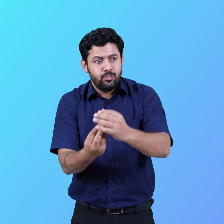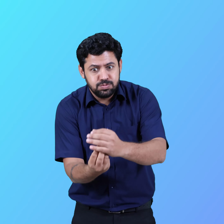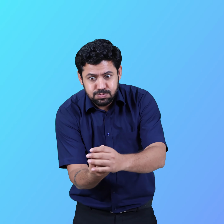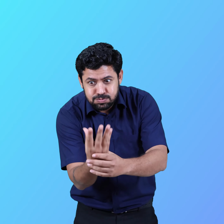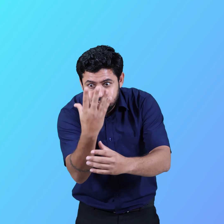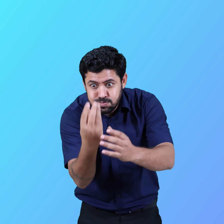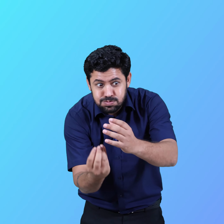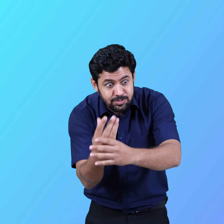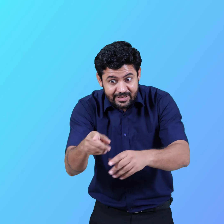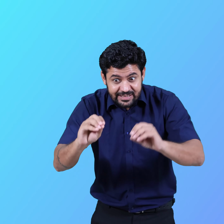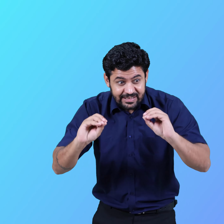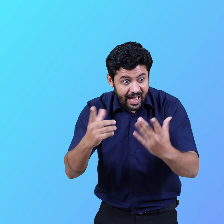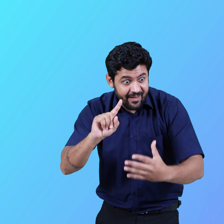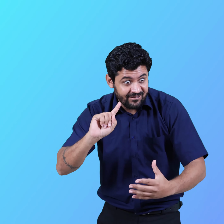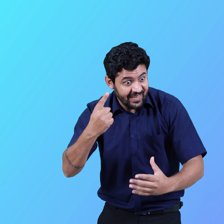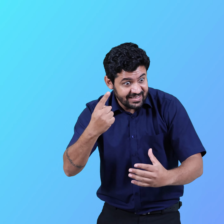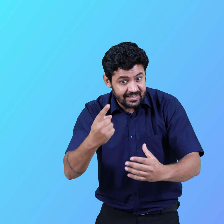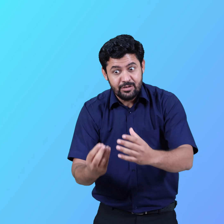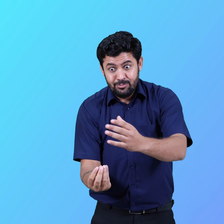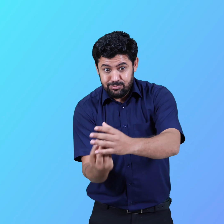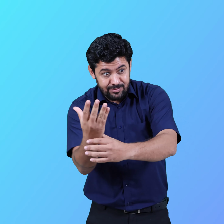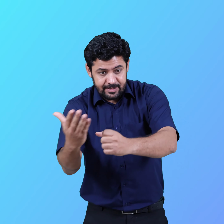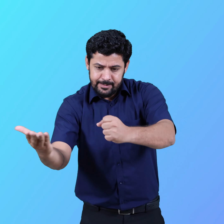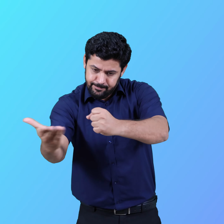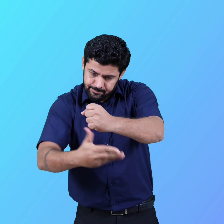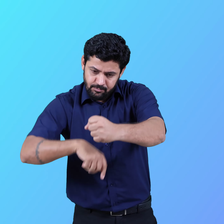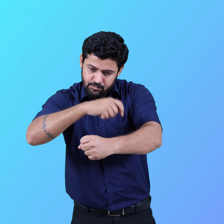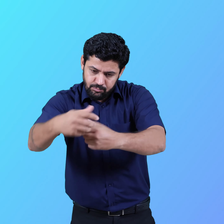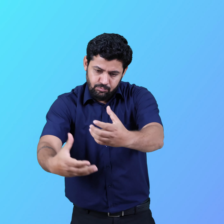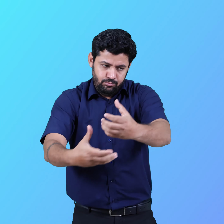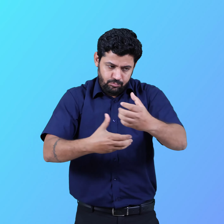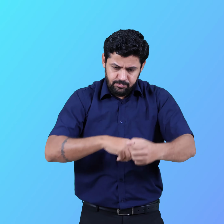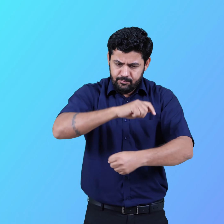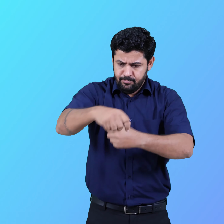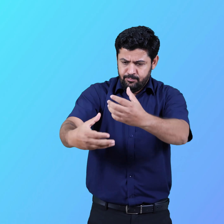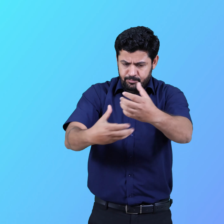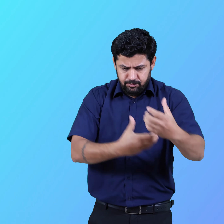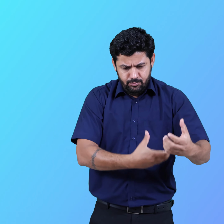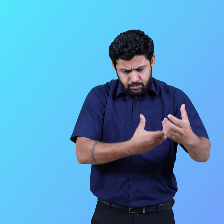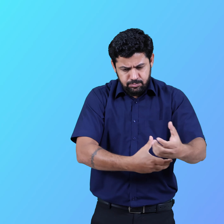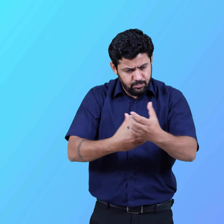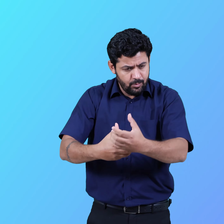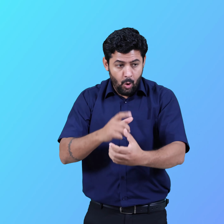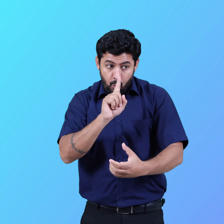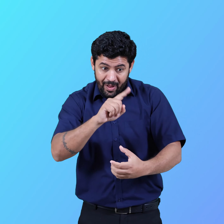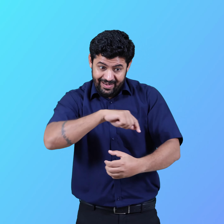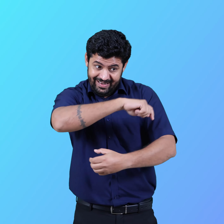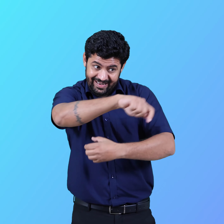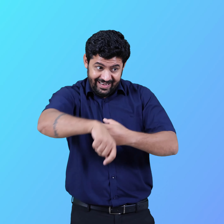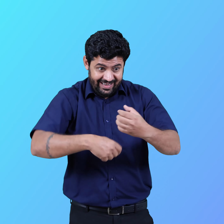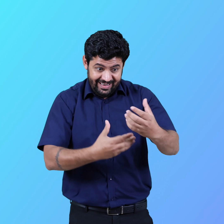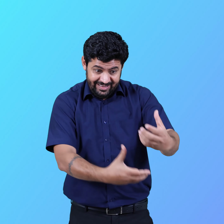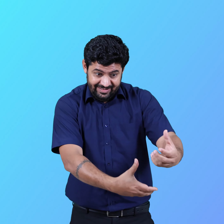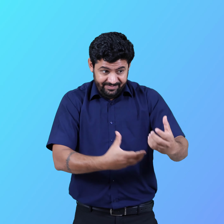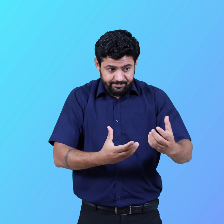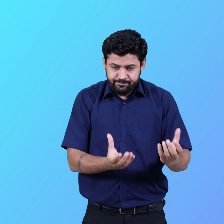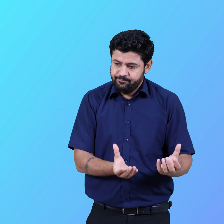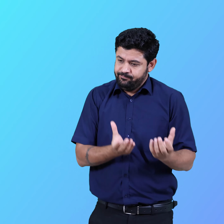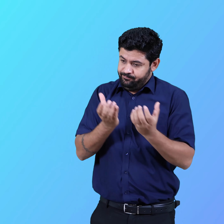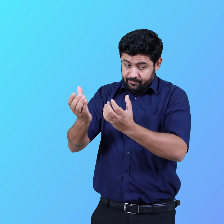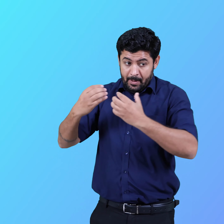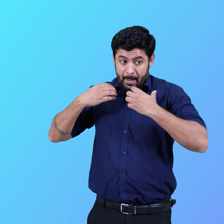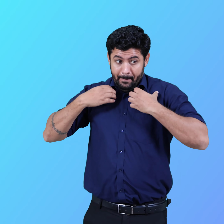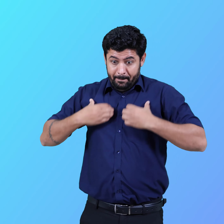At that time you must bring to the priest the first bundle of grain from your harvest.